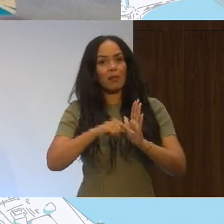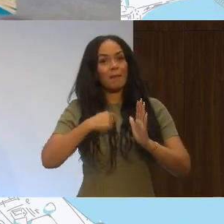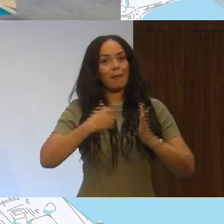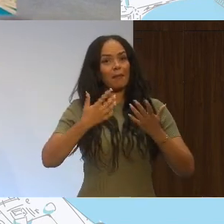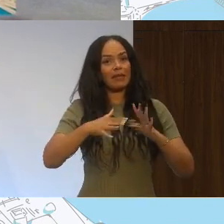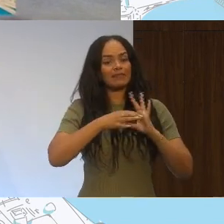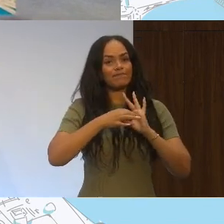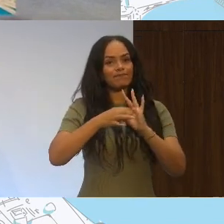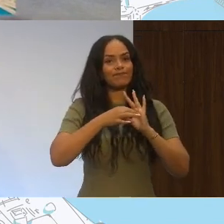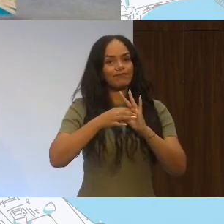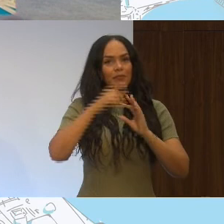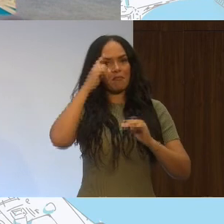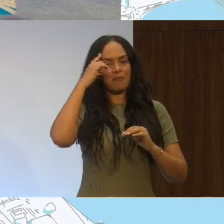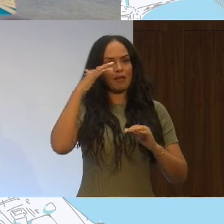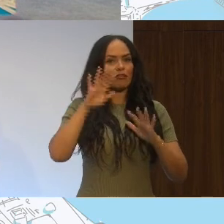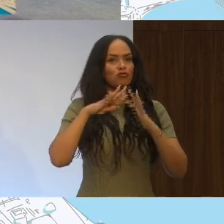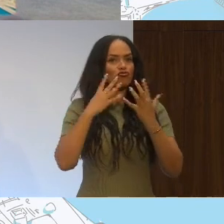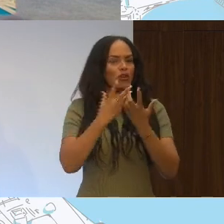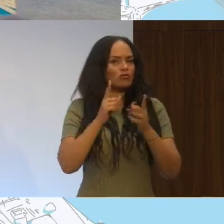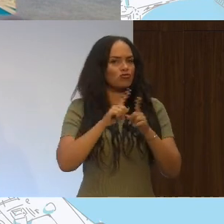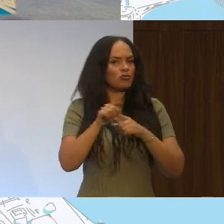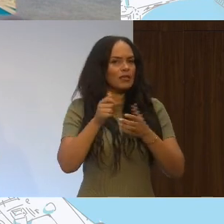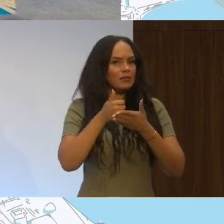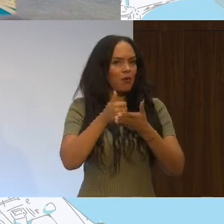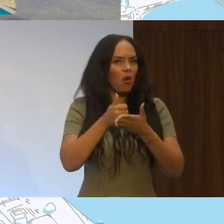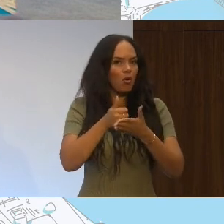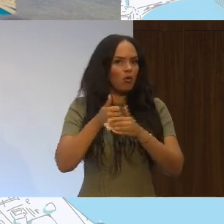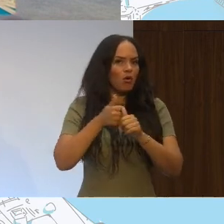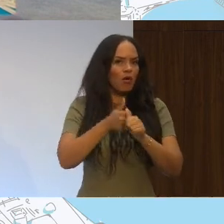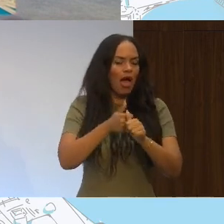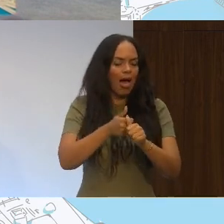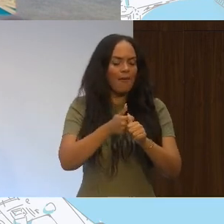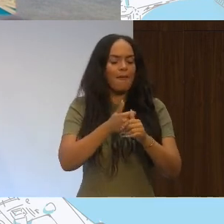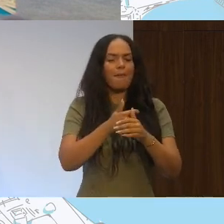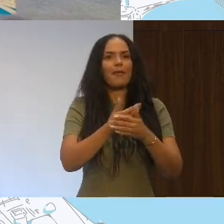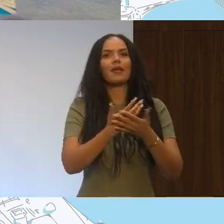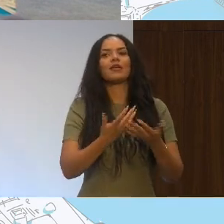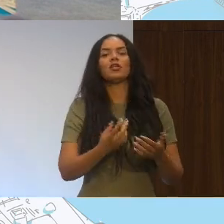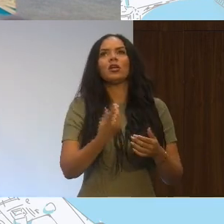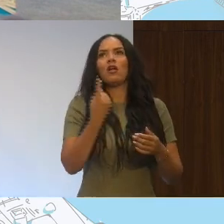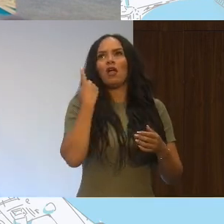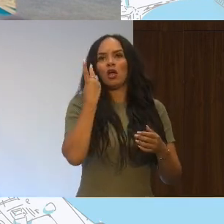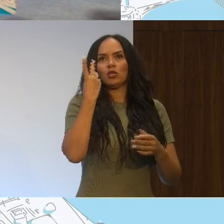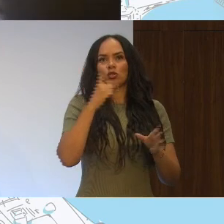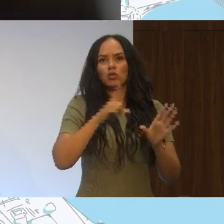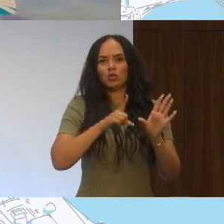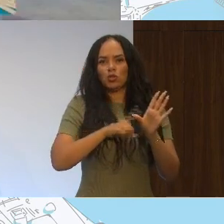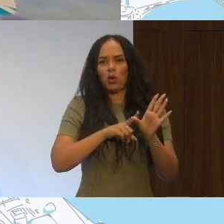and trying to help and support them in any way I can as well. Thank you. Plus, two years all I keep hearing